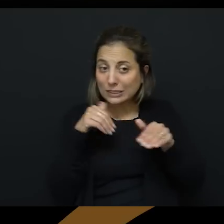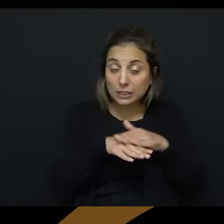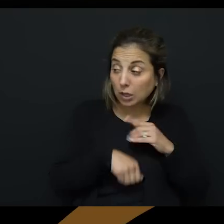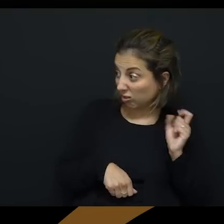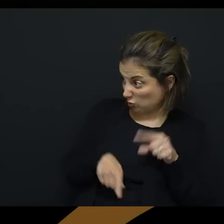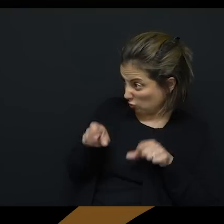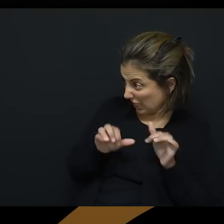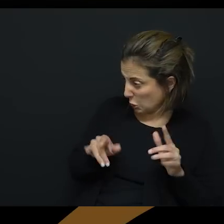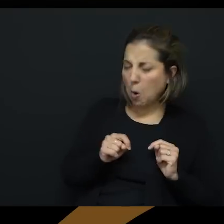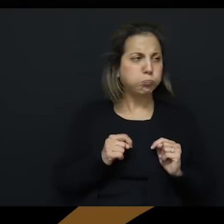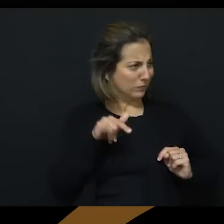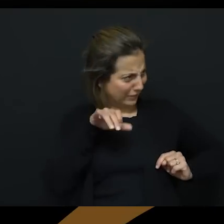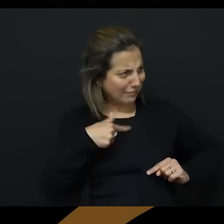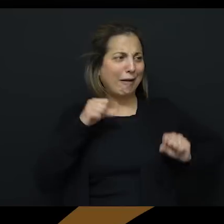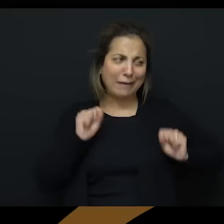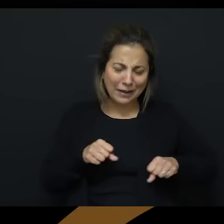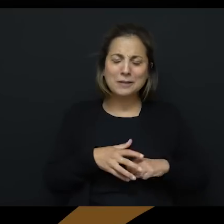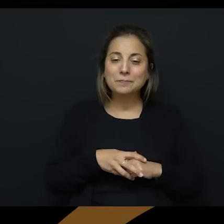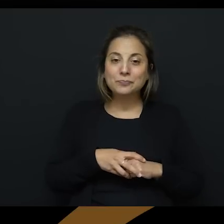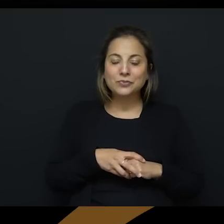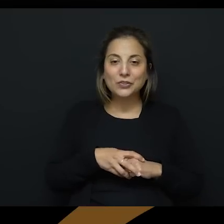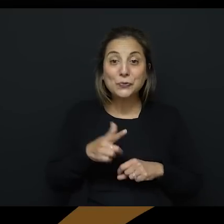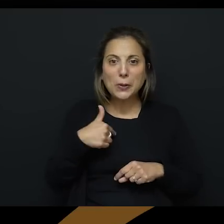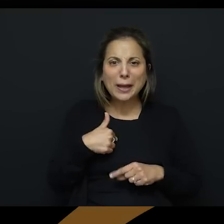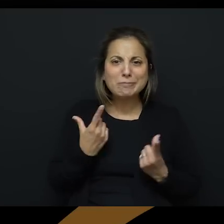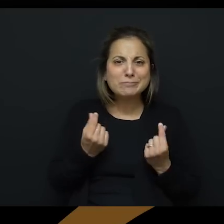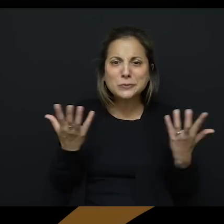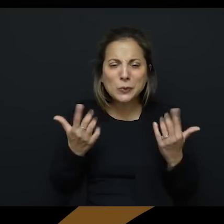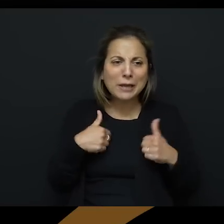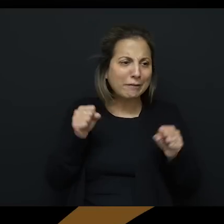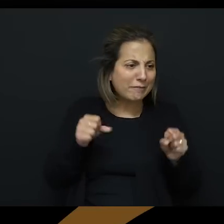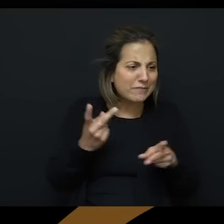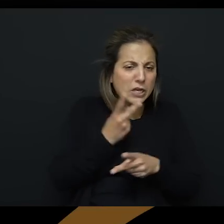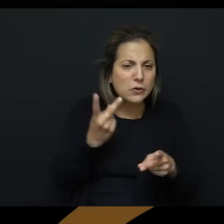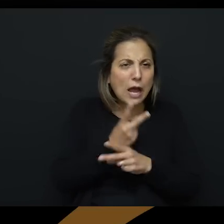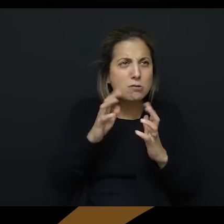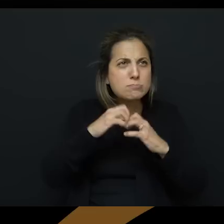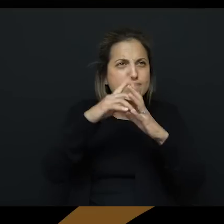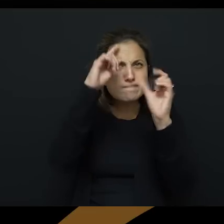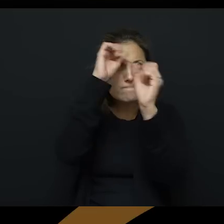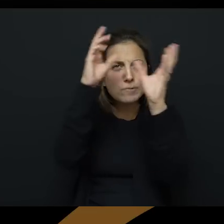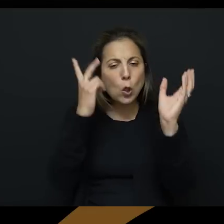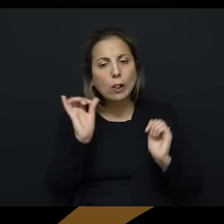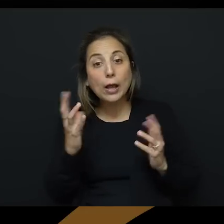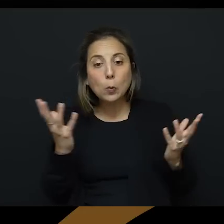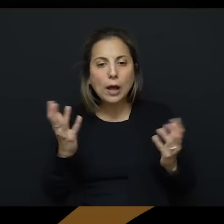They're like, “is that something you can do?” I'm like, yes, it is. And I got to figure out and build what that looks like.